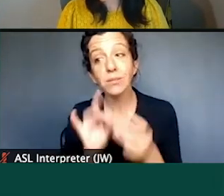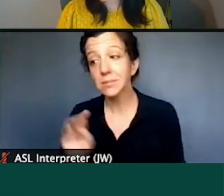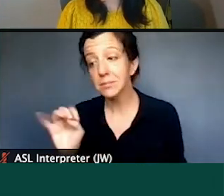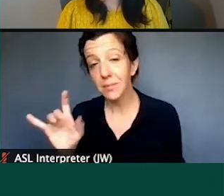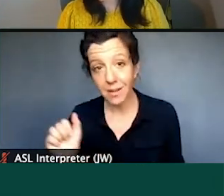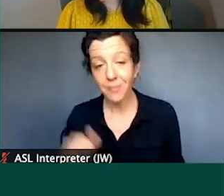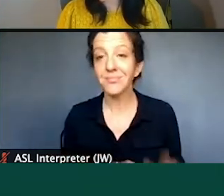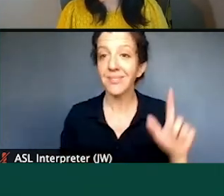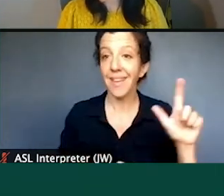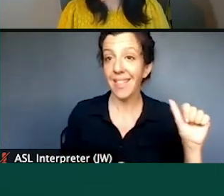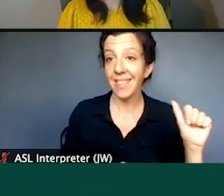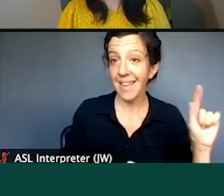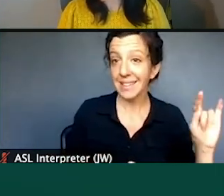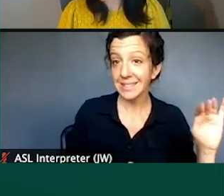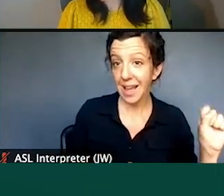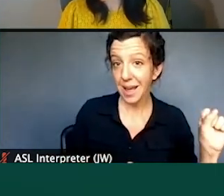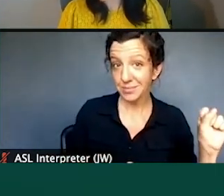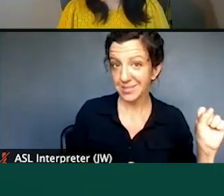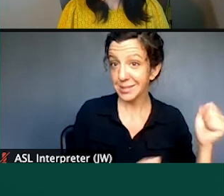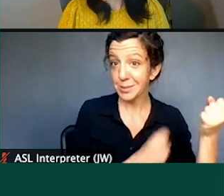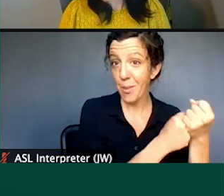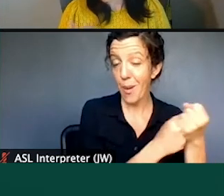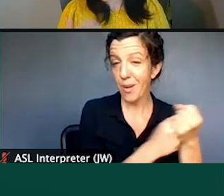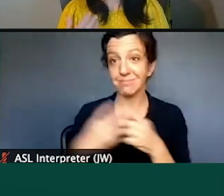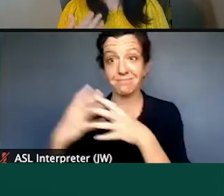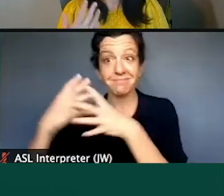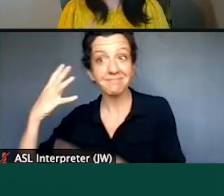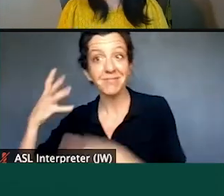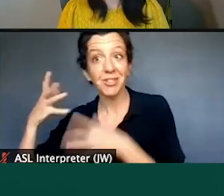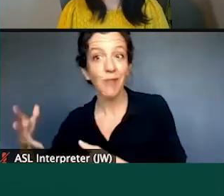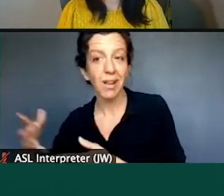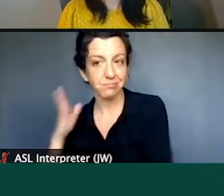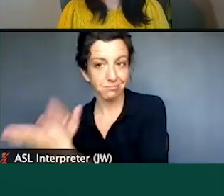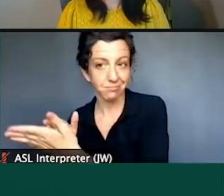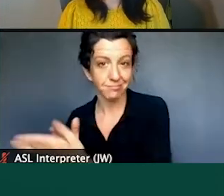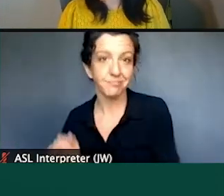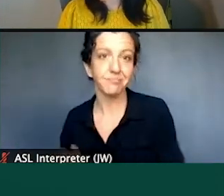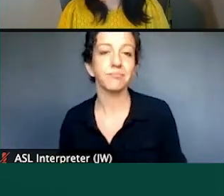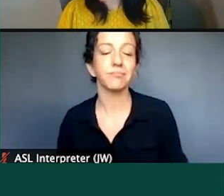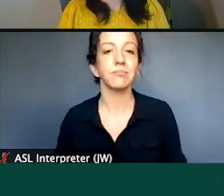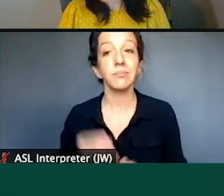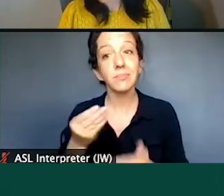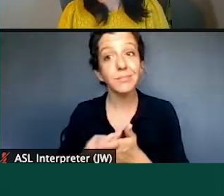And so one would be an interaction with decisions that developers, for example, would make on whether it makes sense for them